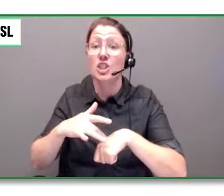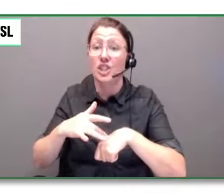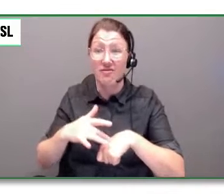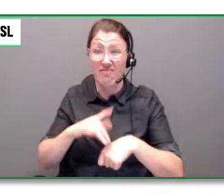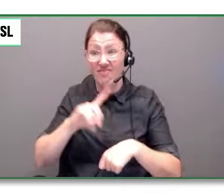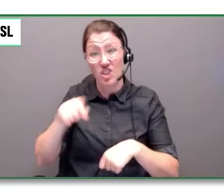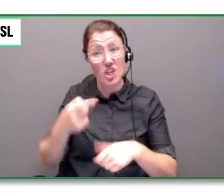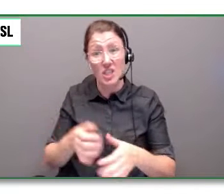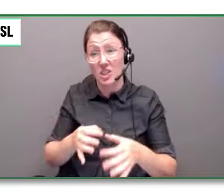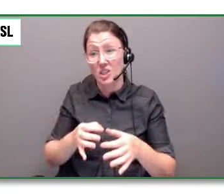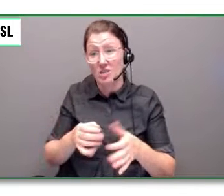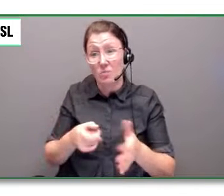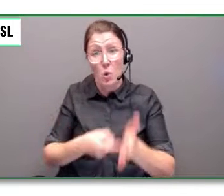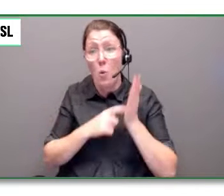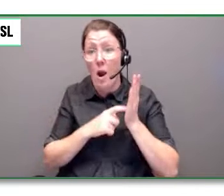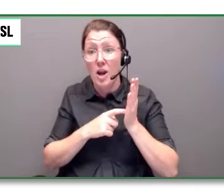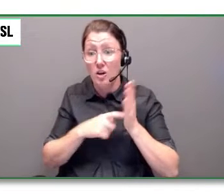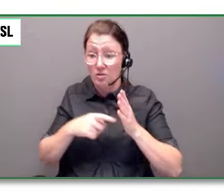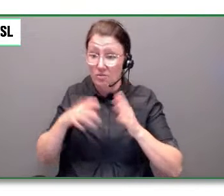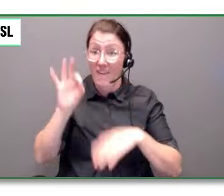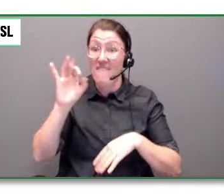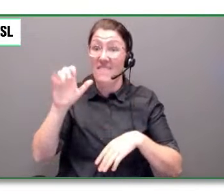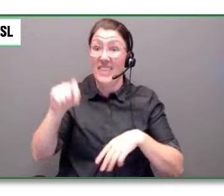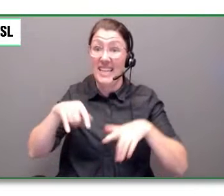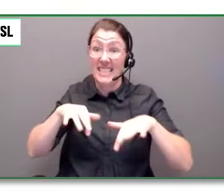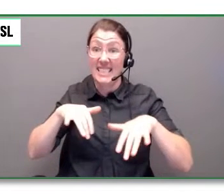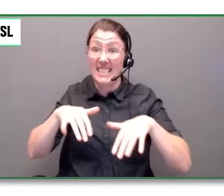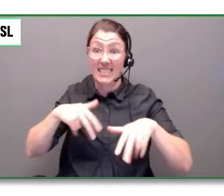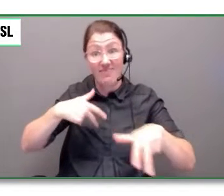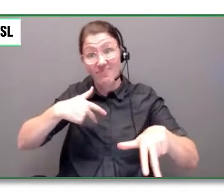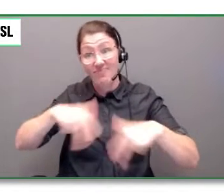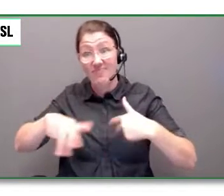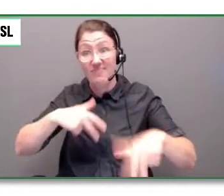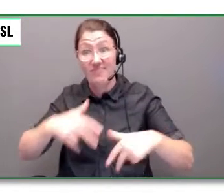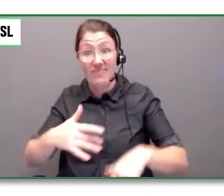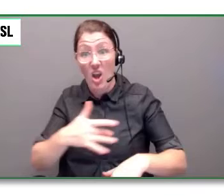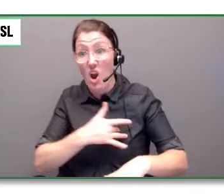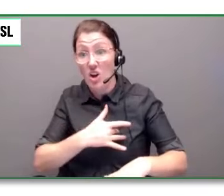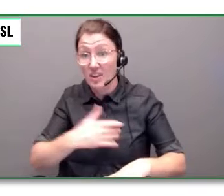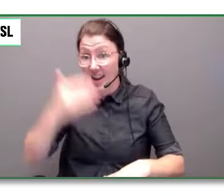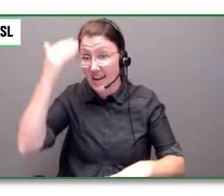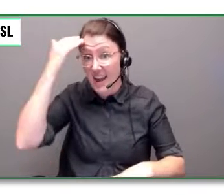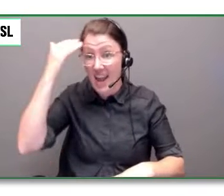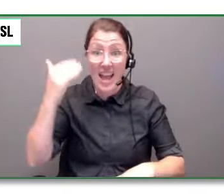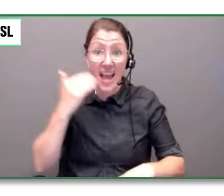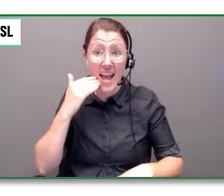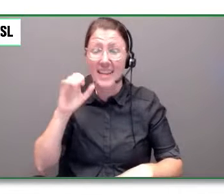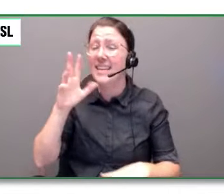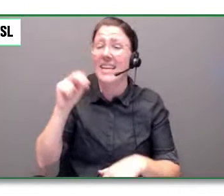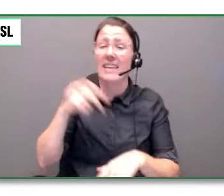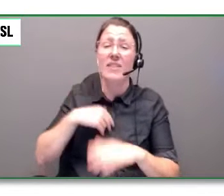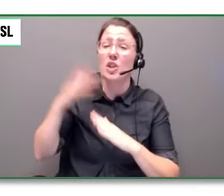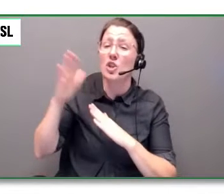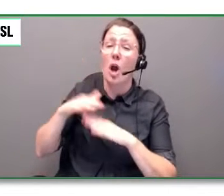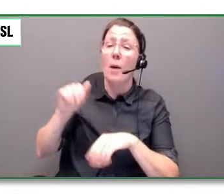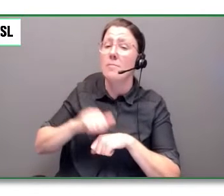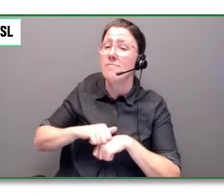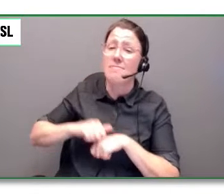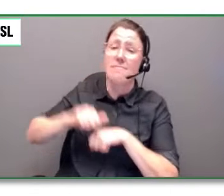McKinley, even Everest have been surmounted by man on foot. That being the case, why is the Park Service generally so anxious to accommodate the other